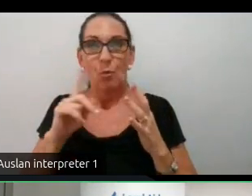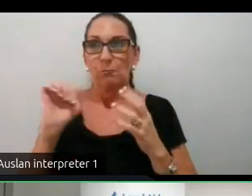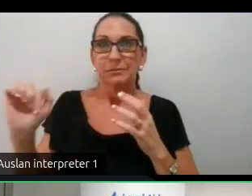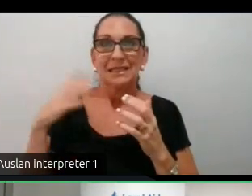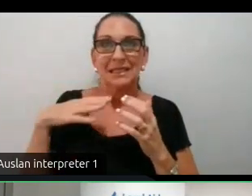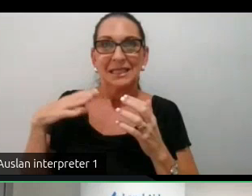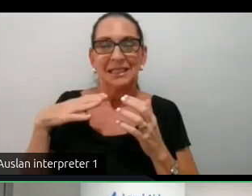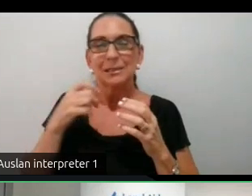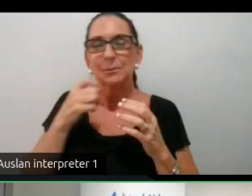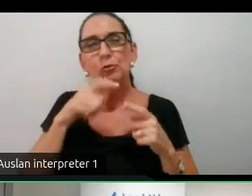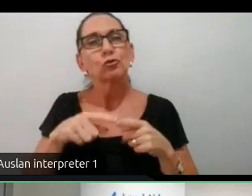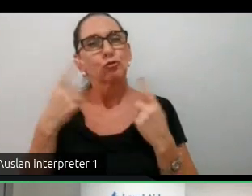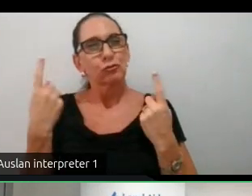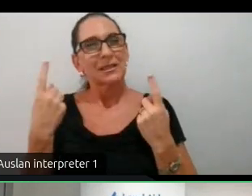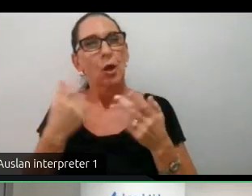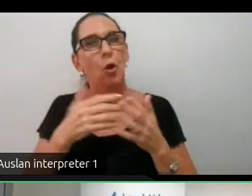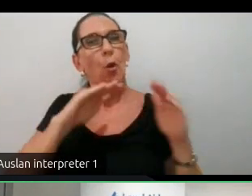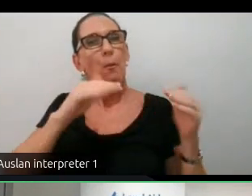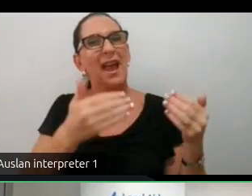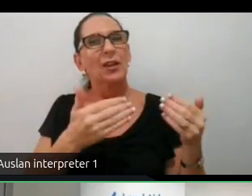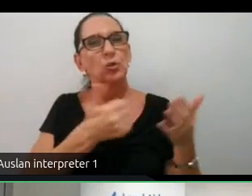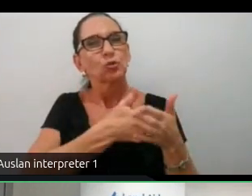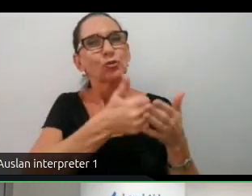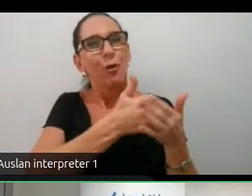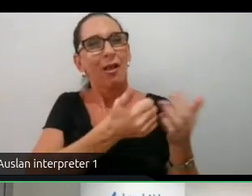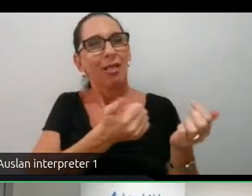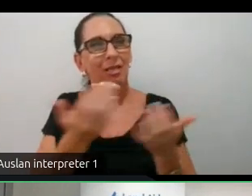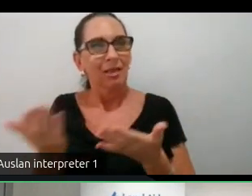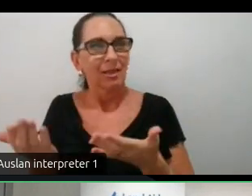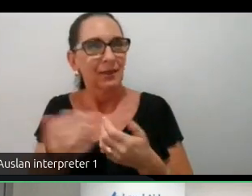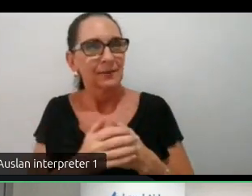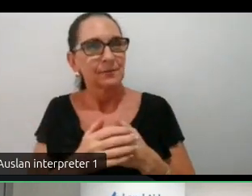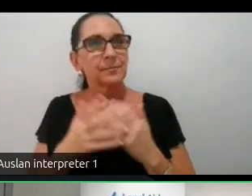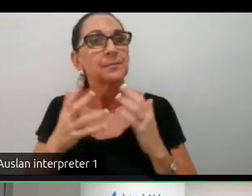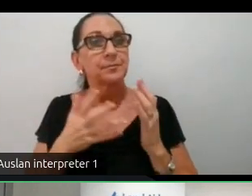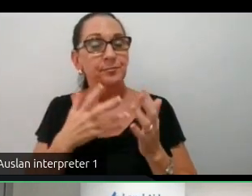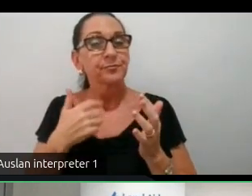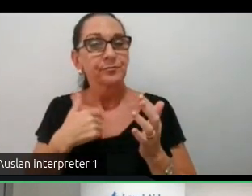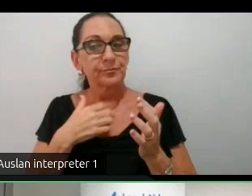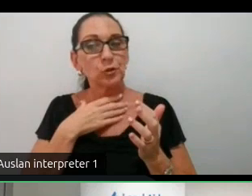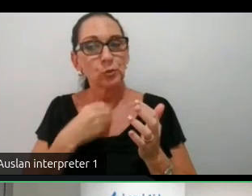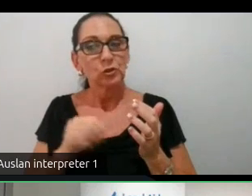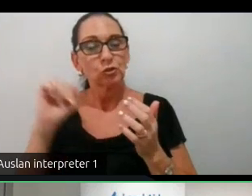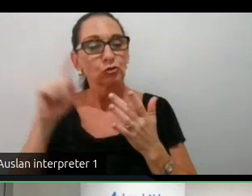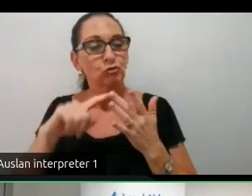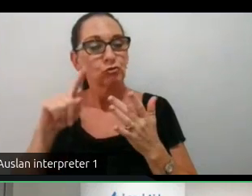is different from what would usually be provided. And so then I think I would like to see insurance